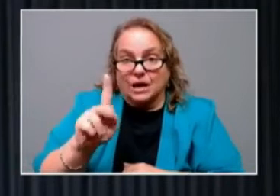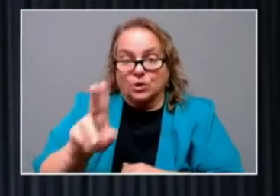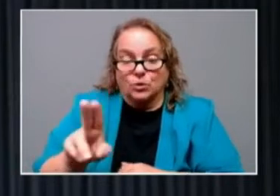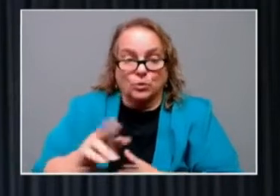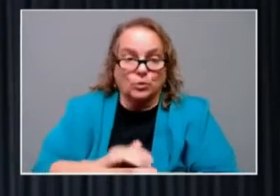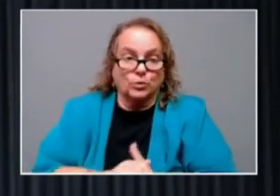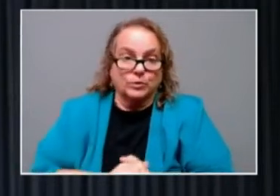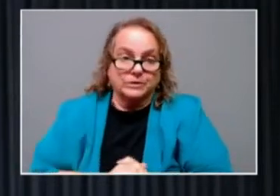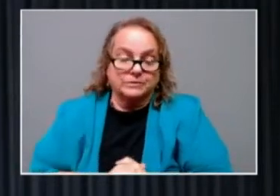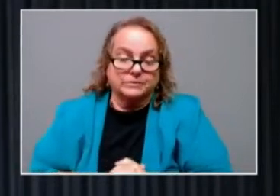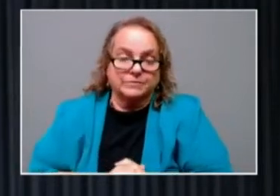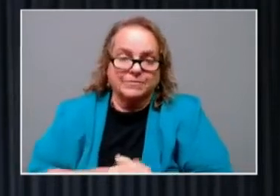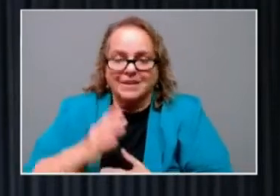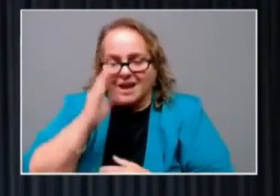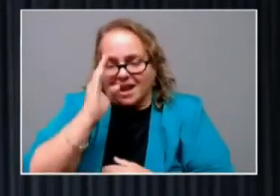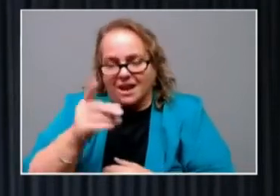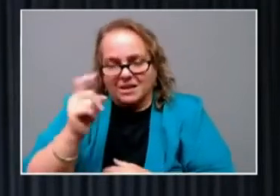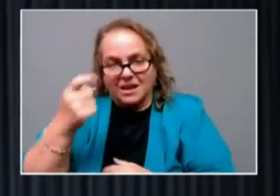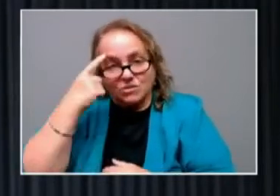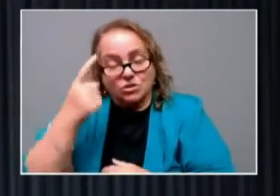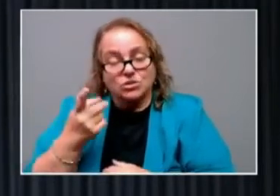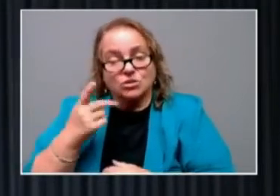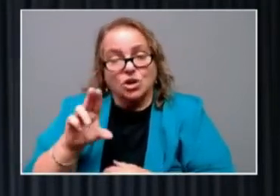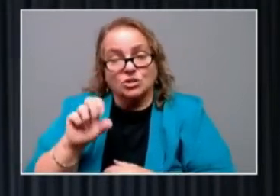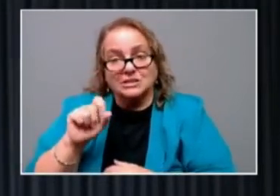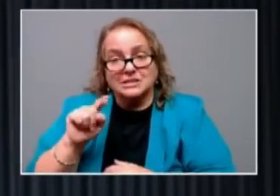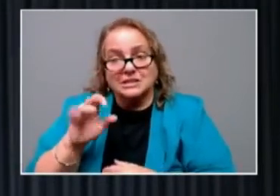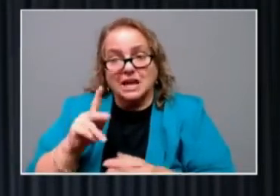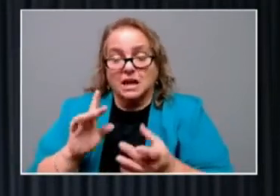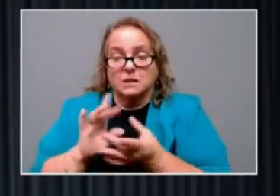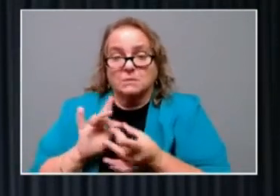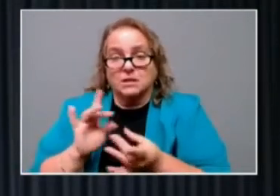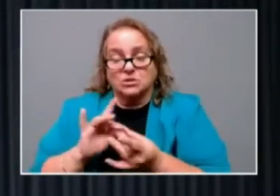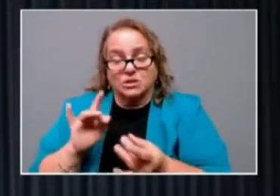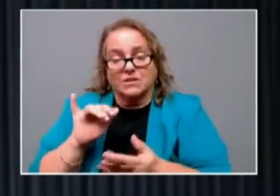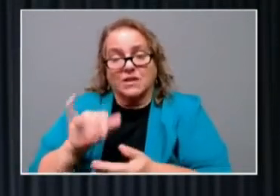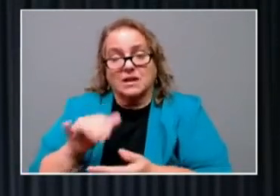Hi Governor Dr Stock mentioned that some hospitals are on the brink of